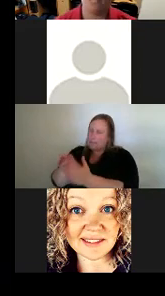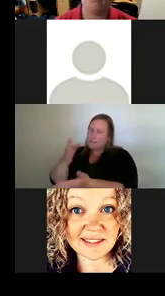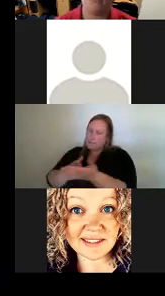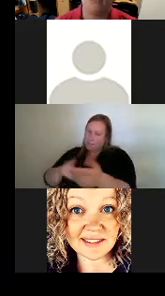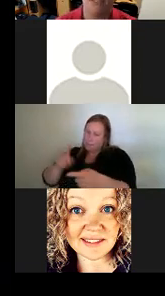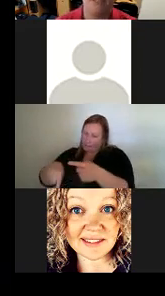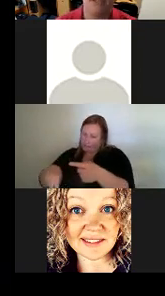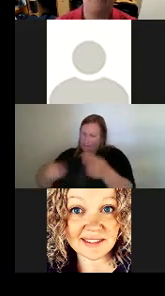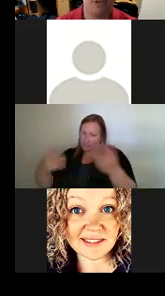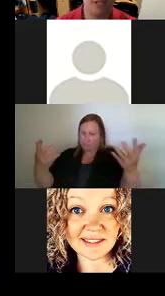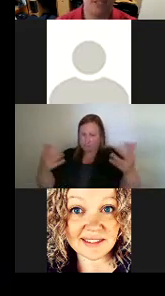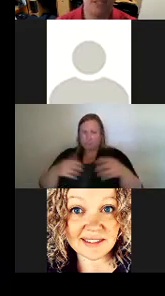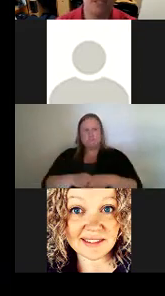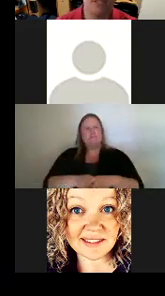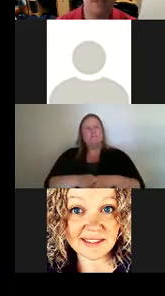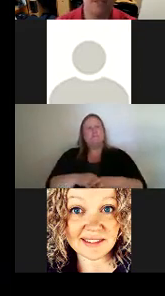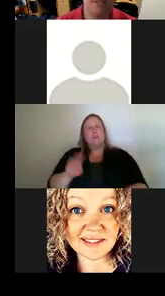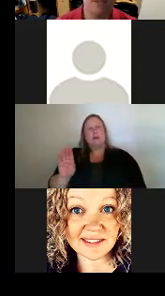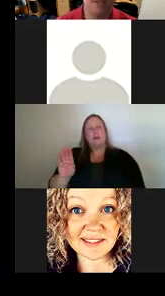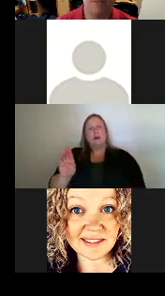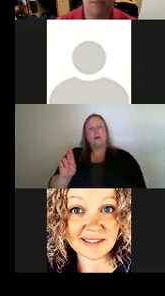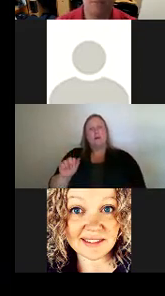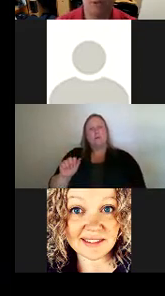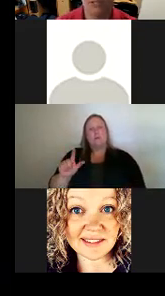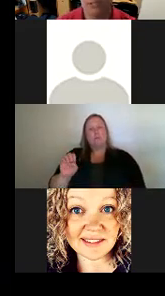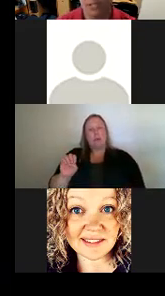BRAILLE BLASTER IS FREE, CAME OUT OF THE PROJECT THAT THEY